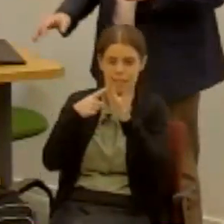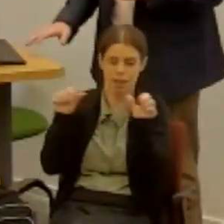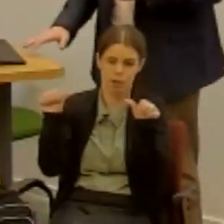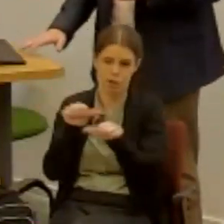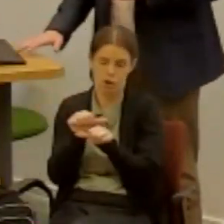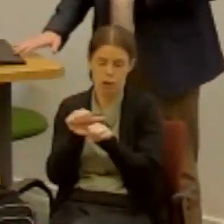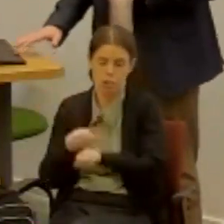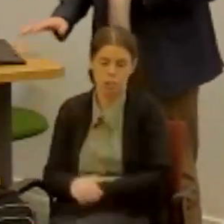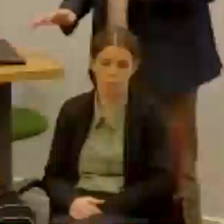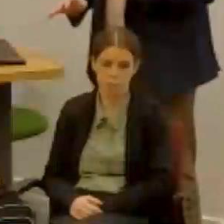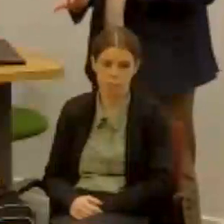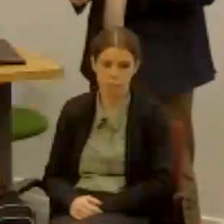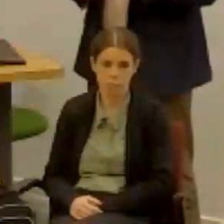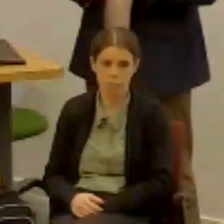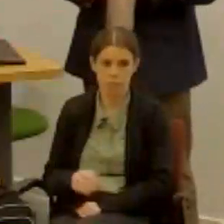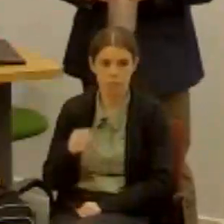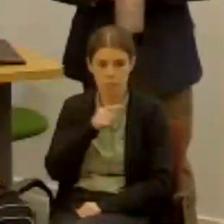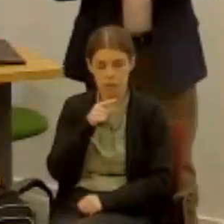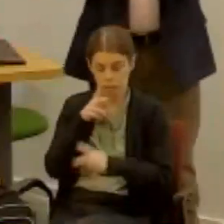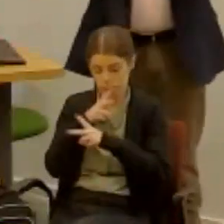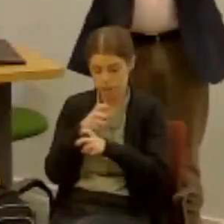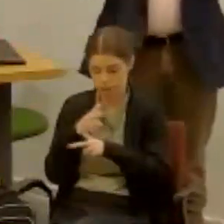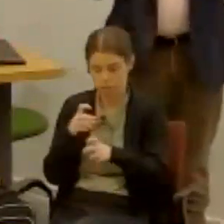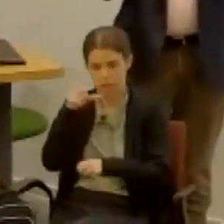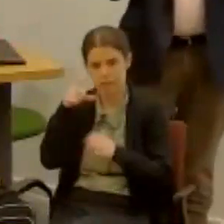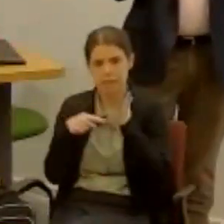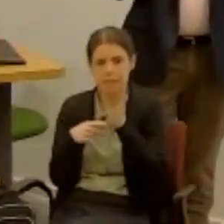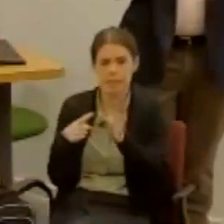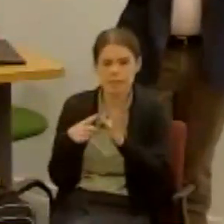So, with that observation of CTE, he felt that the world would take note.